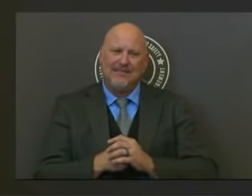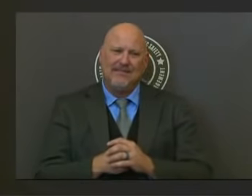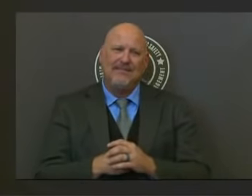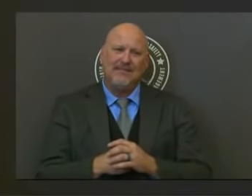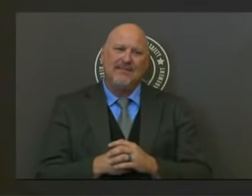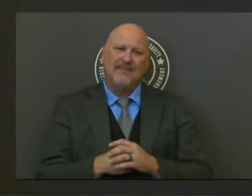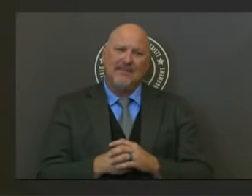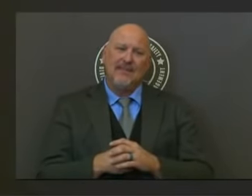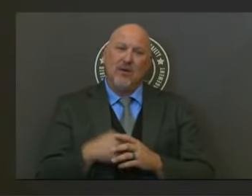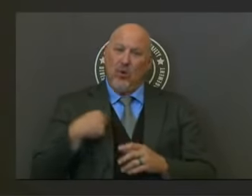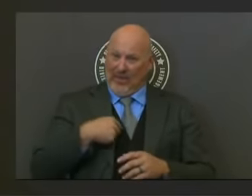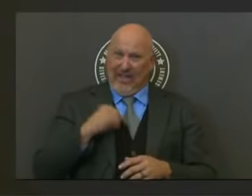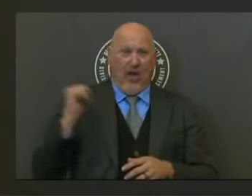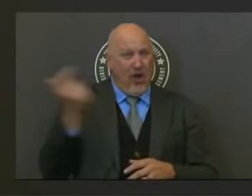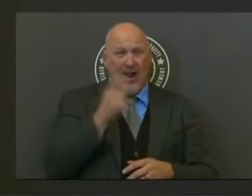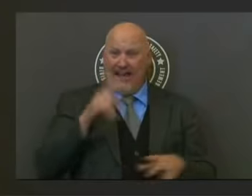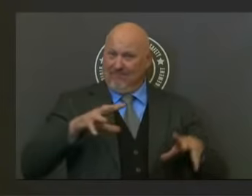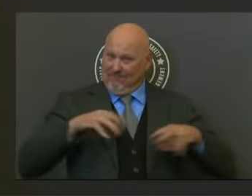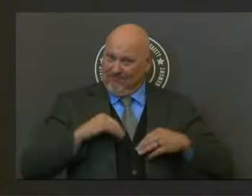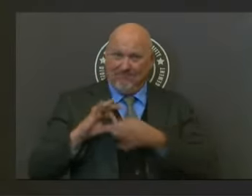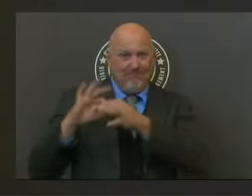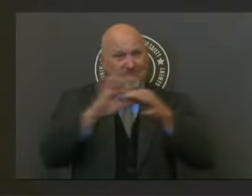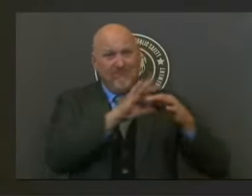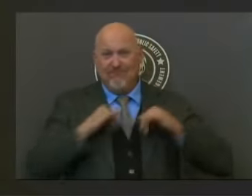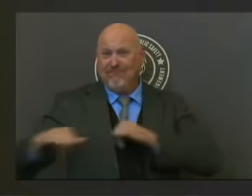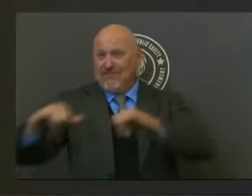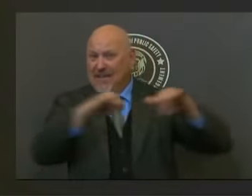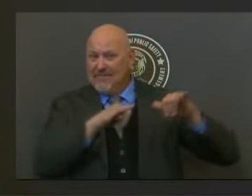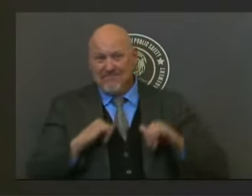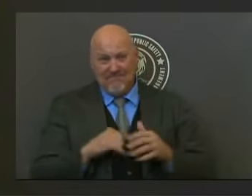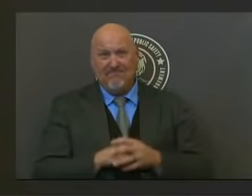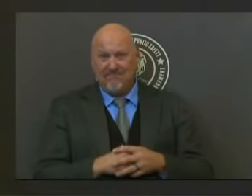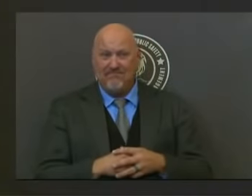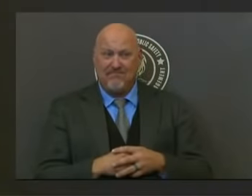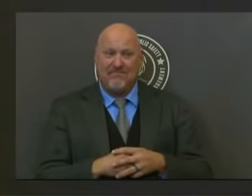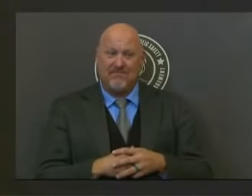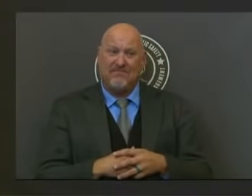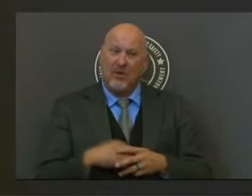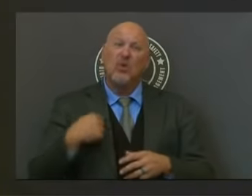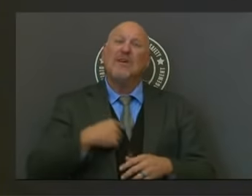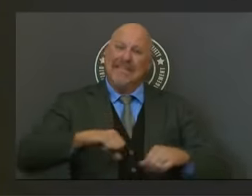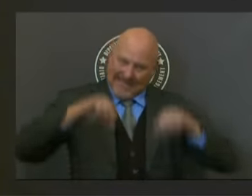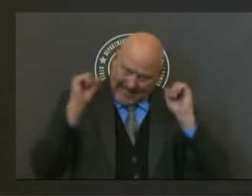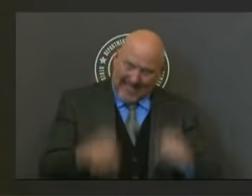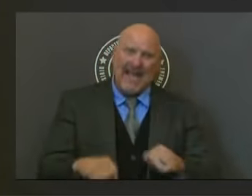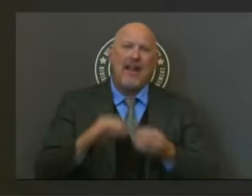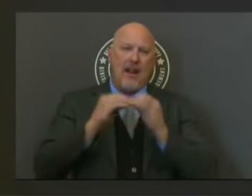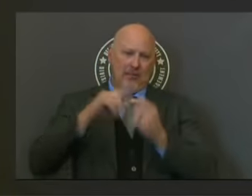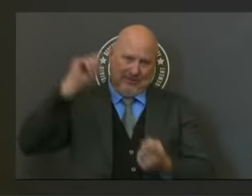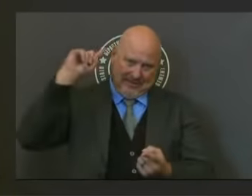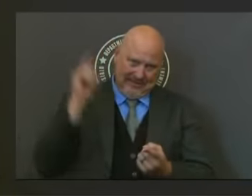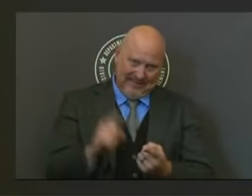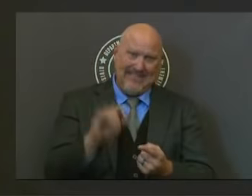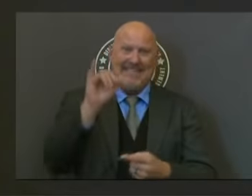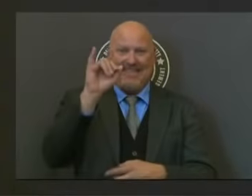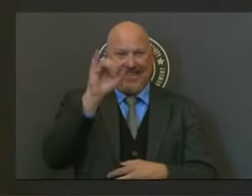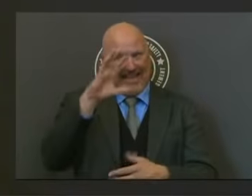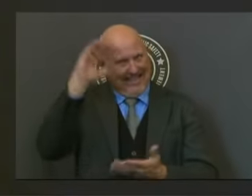do our part now we can bend the curve and reduce the numbers of